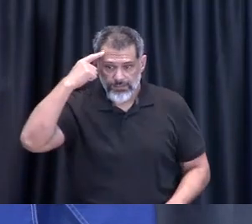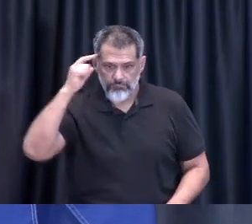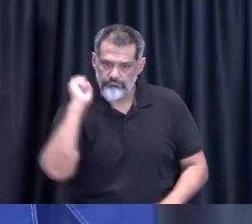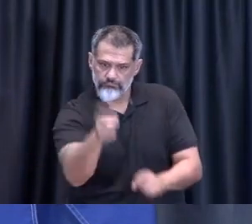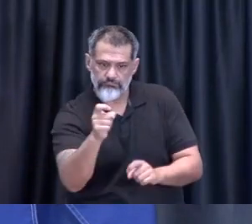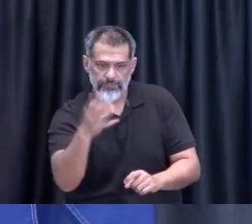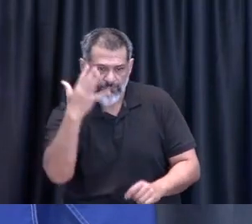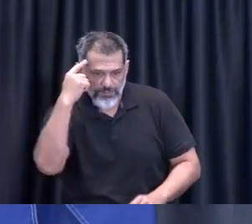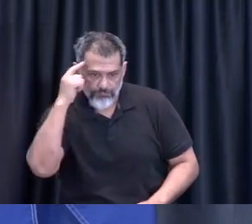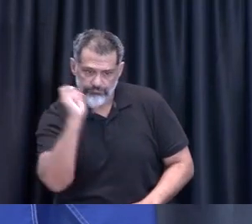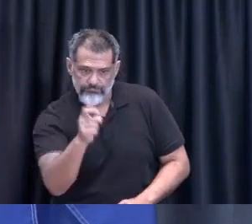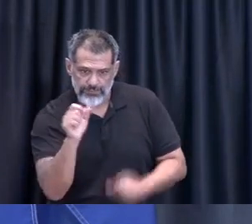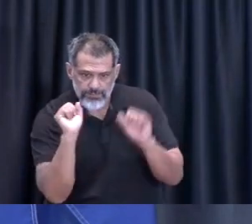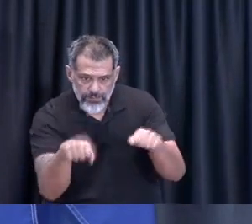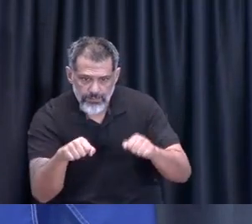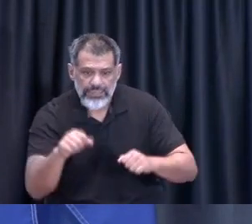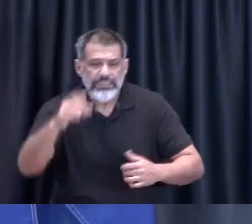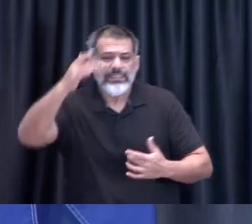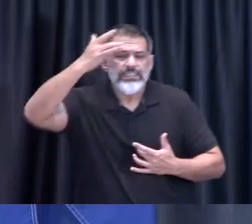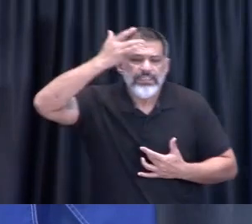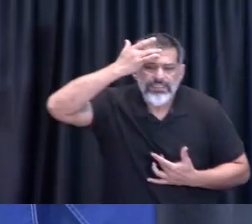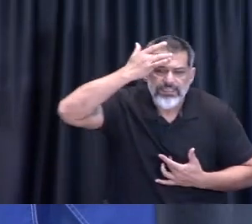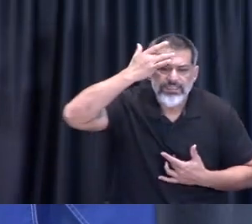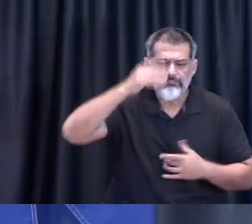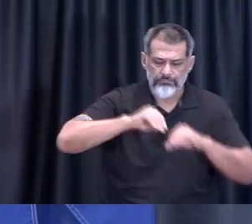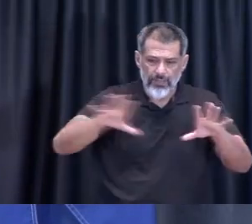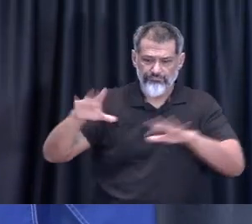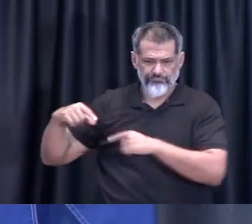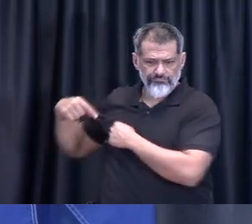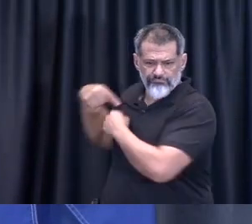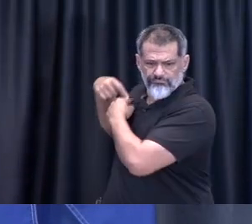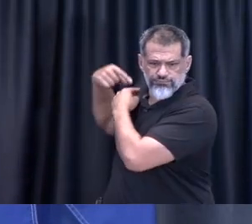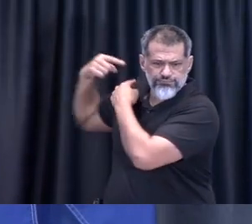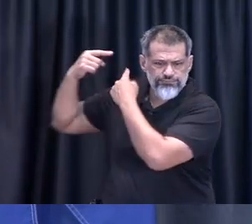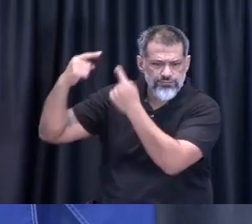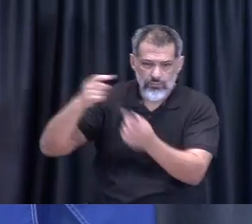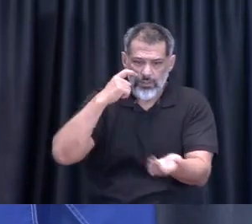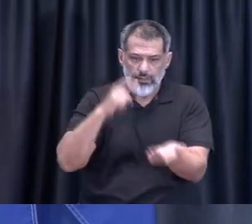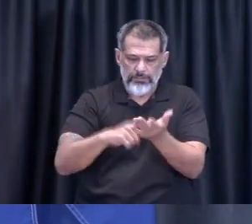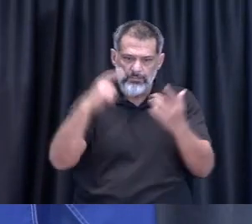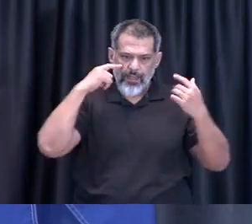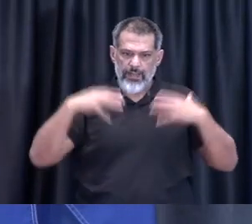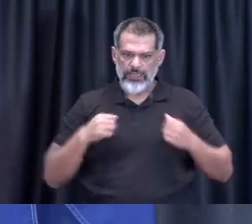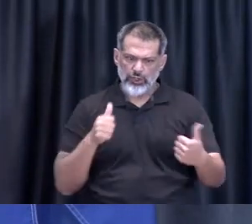Throughout the COVID-19 pandemic, the challenges associated with mental health have increased across our city